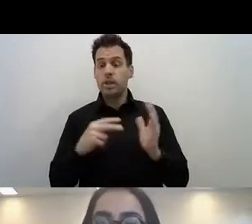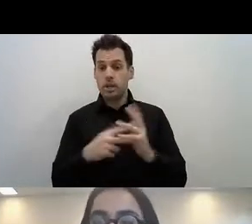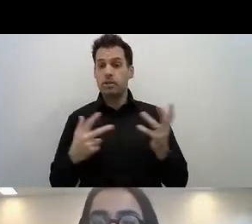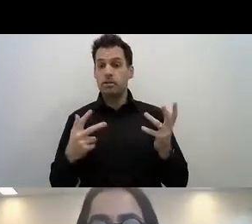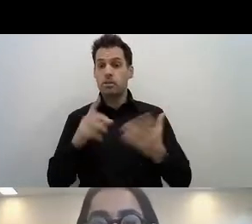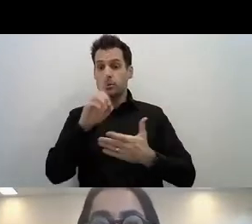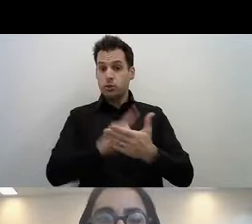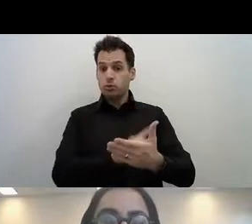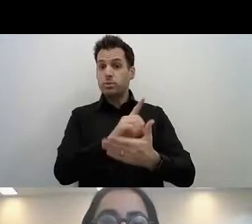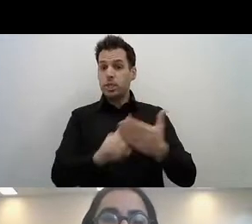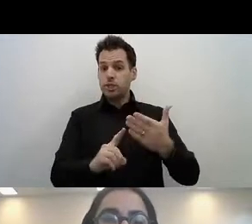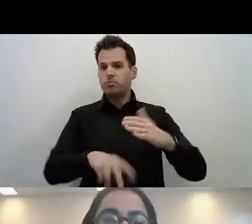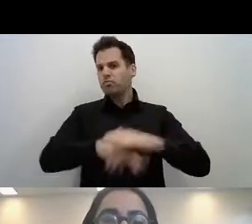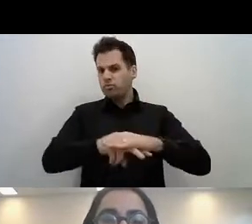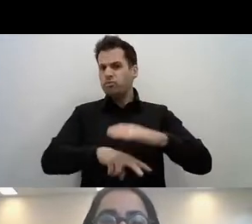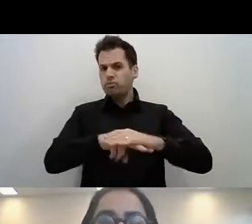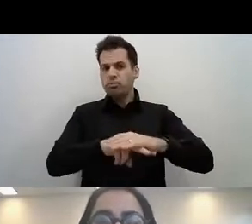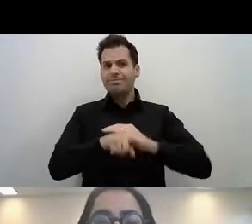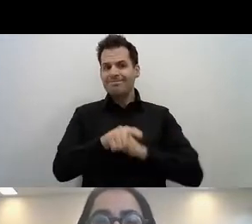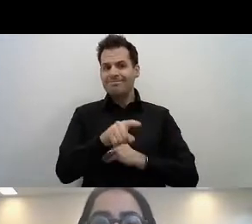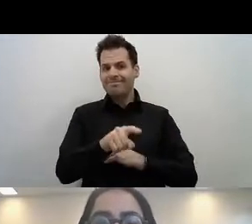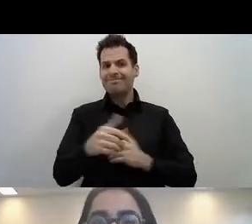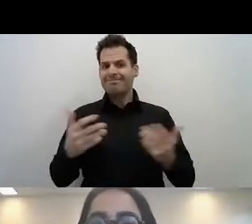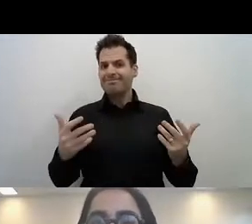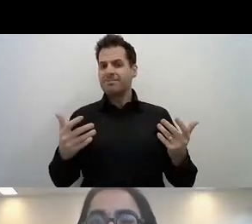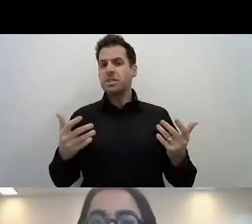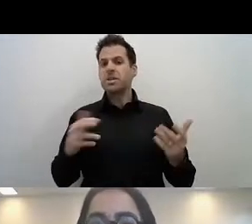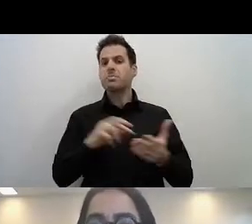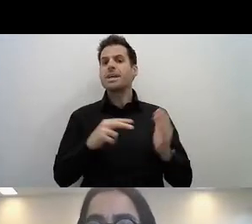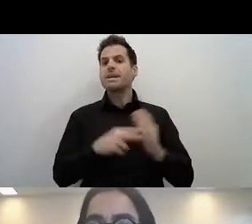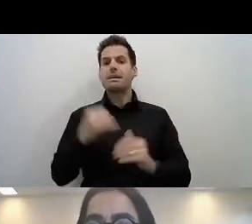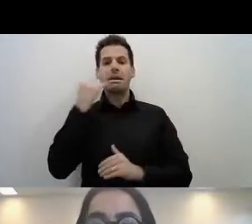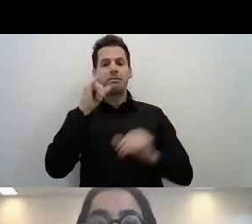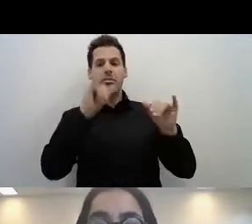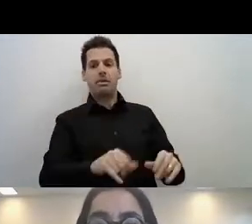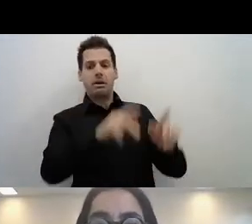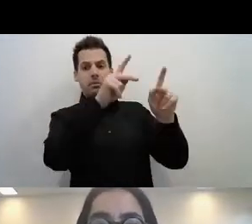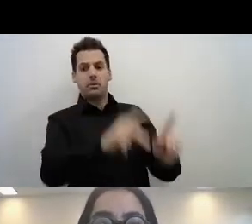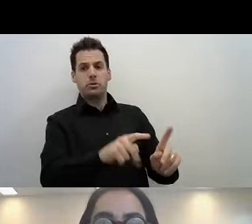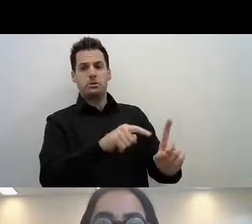in a in a few different ways the first is when we treat somebody differently on the basis of